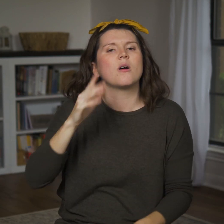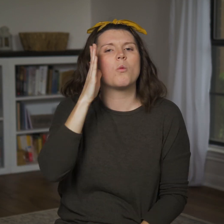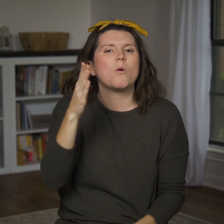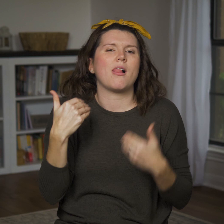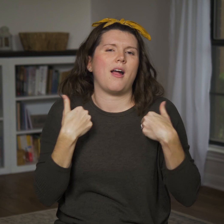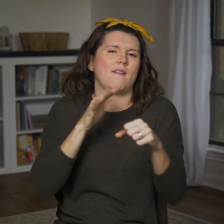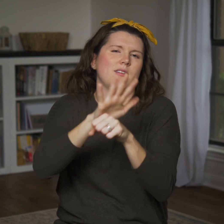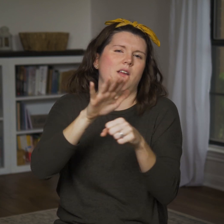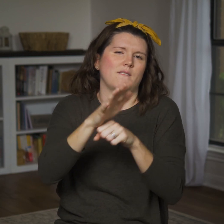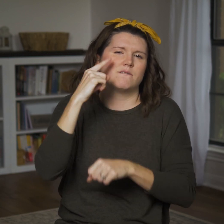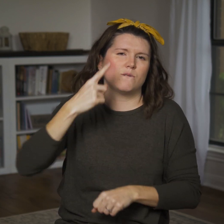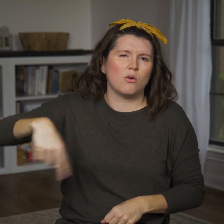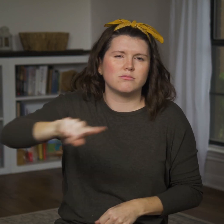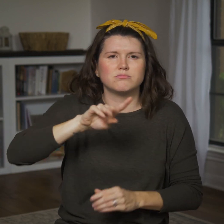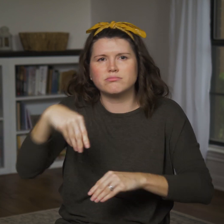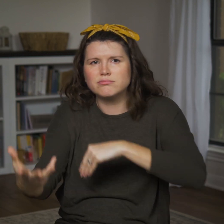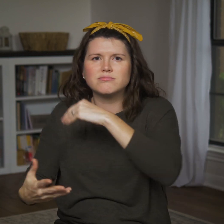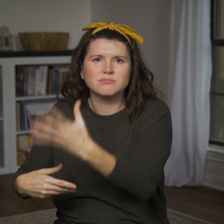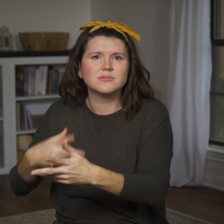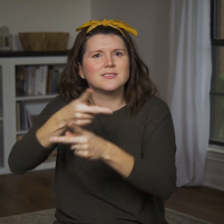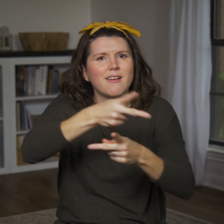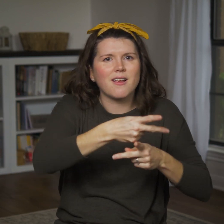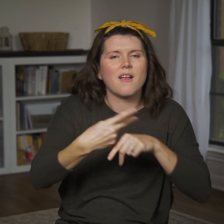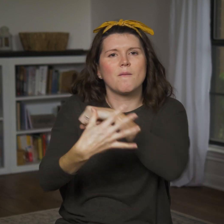there’ll always be enough to go around;